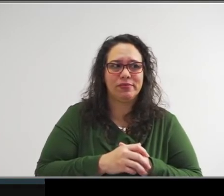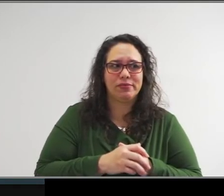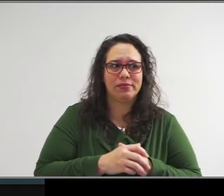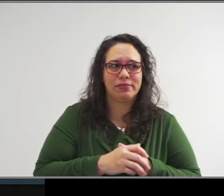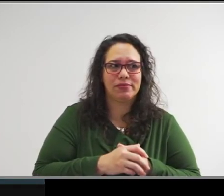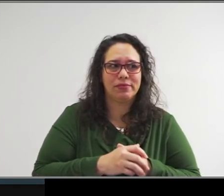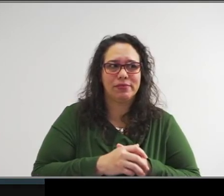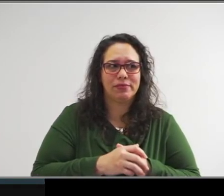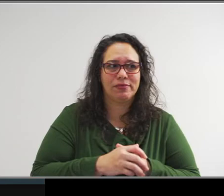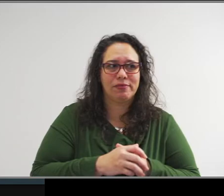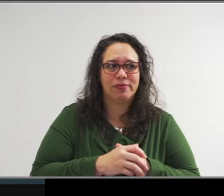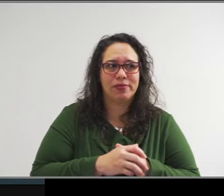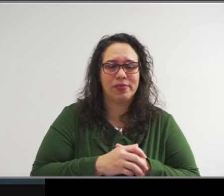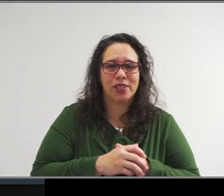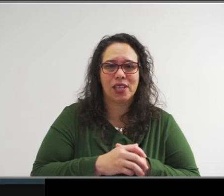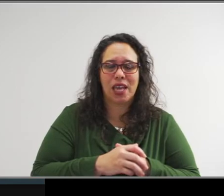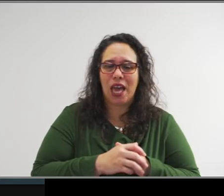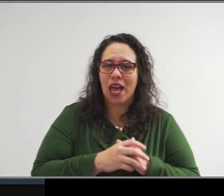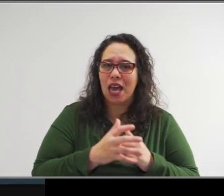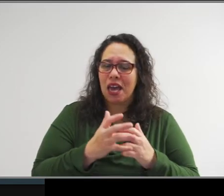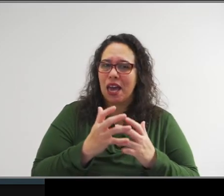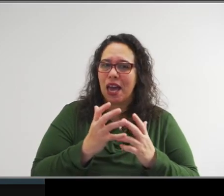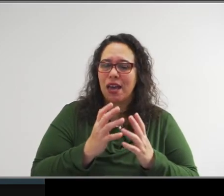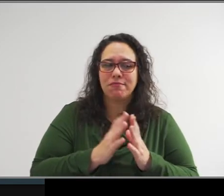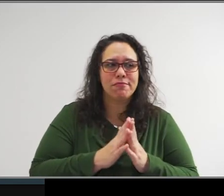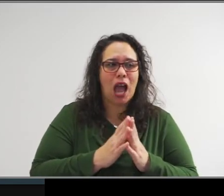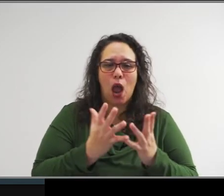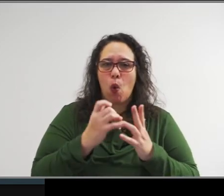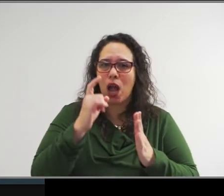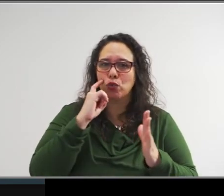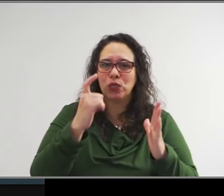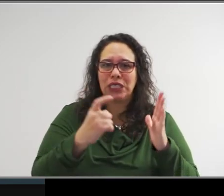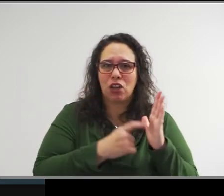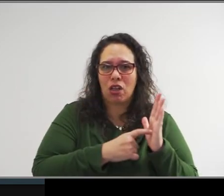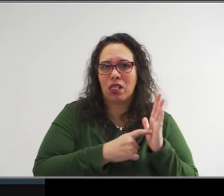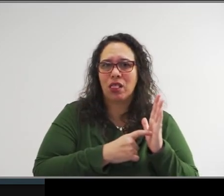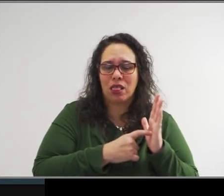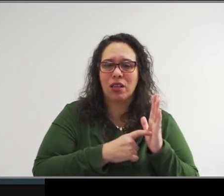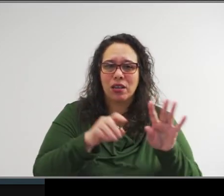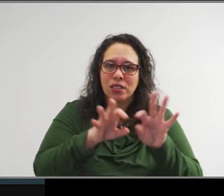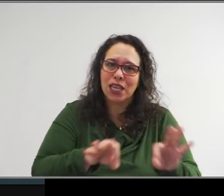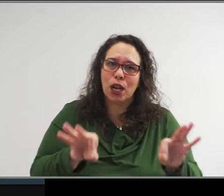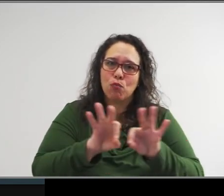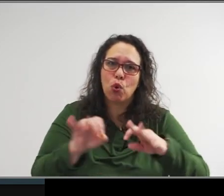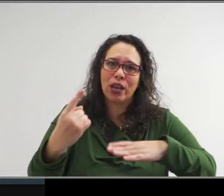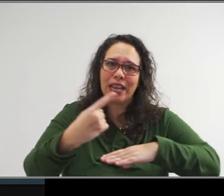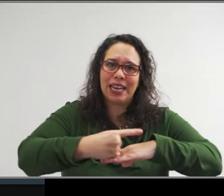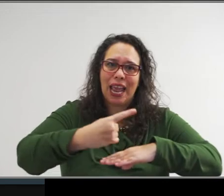I wanted to take a quick turn and acknowledge an important day in my family